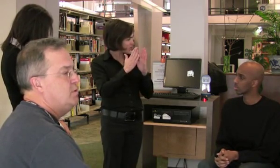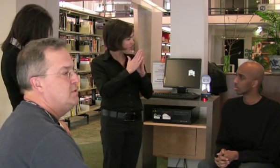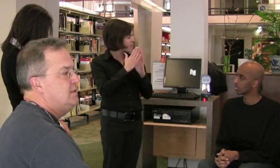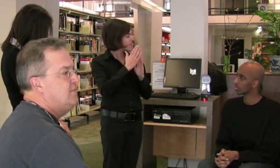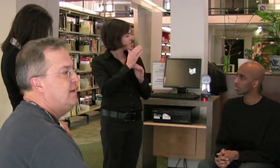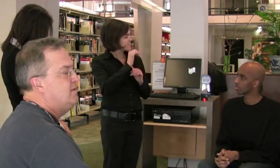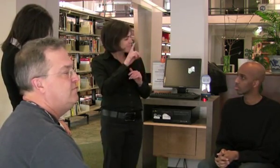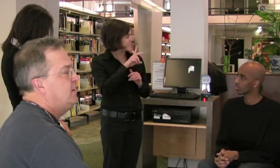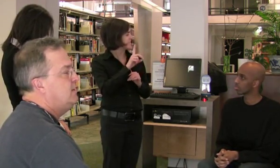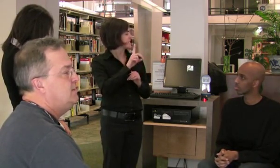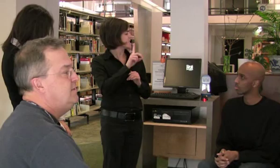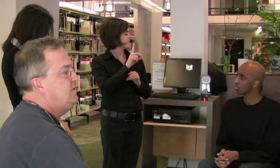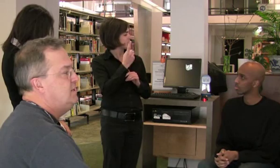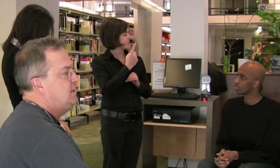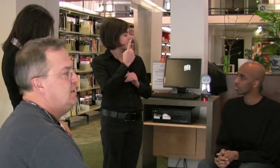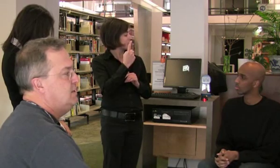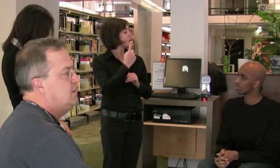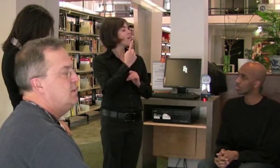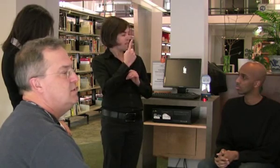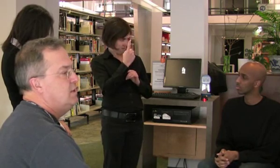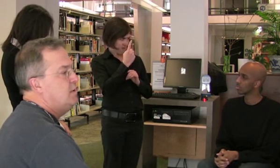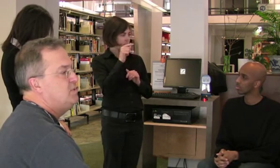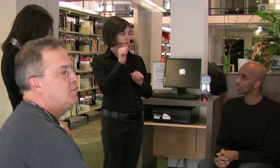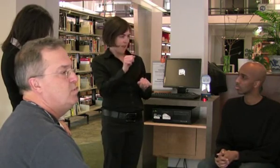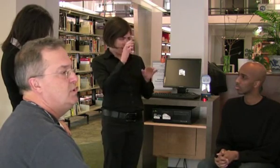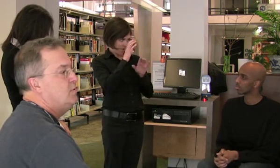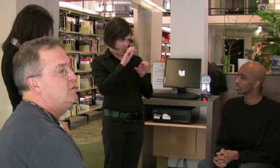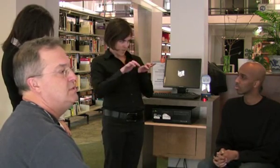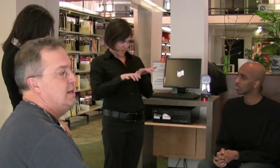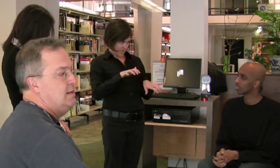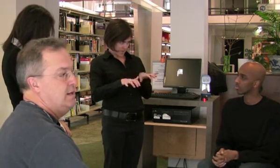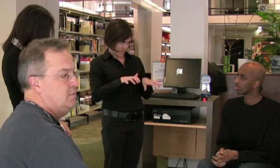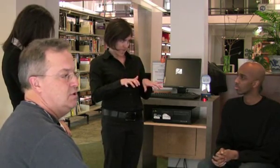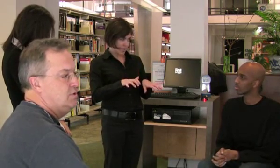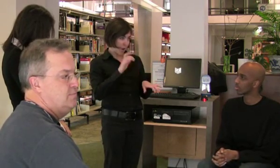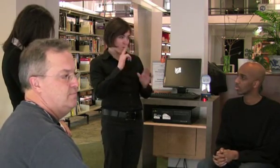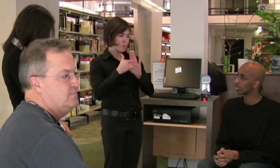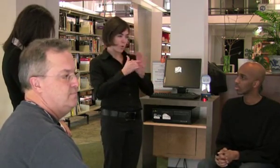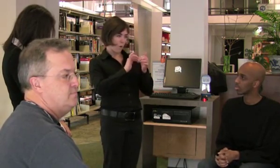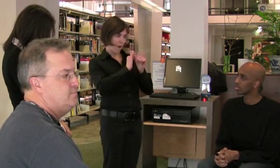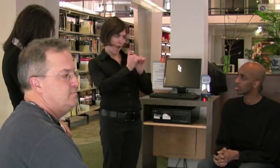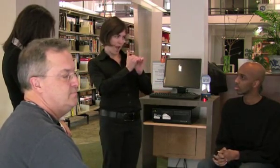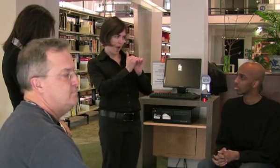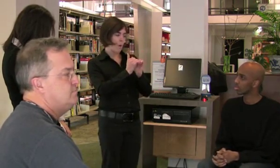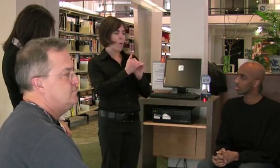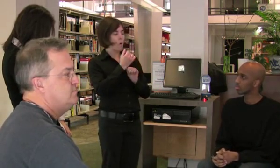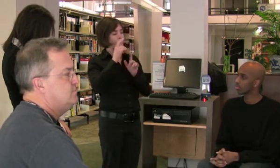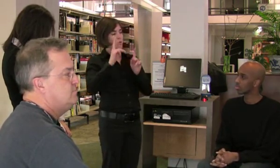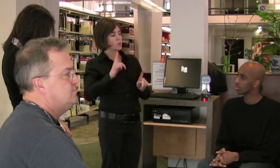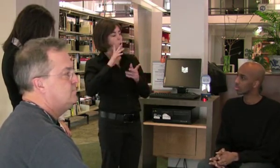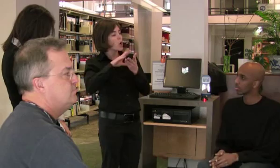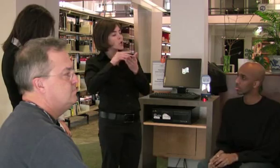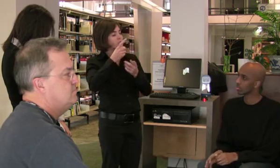You can look at the library catalogue. I am going to look for a DVD